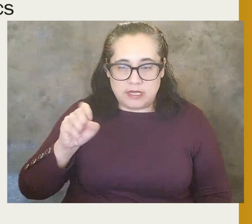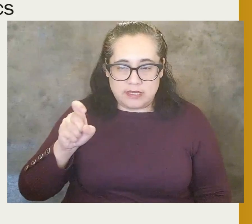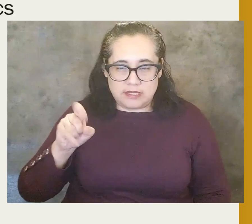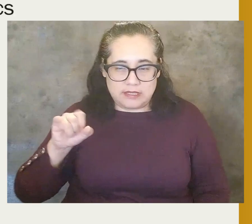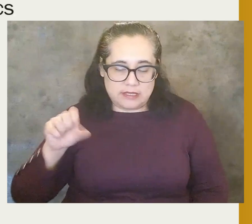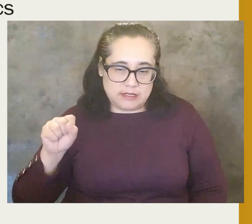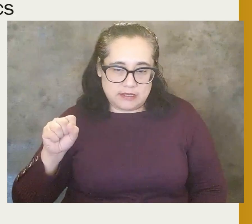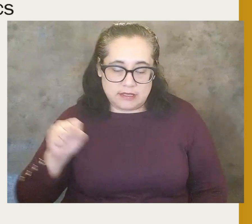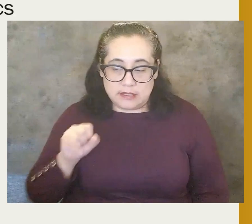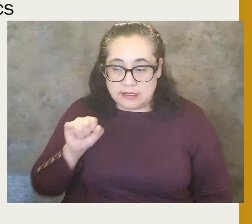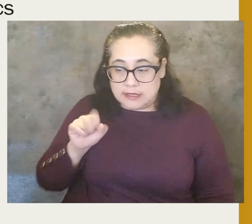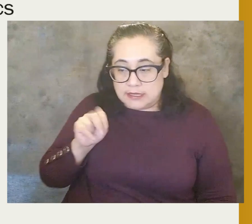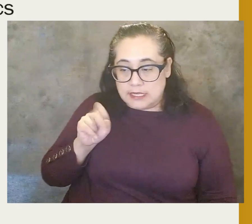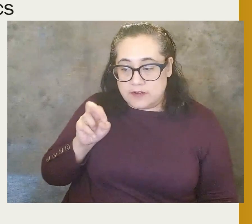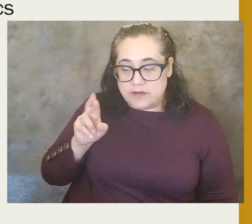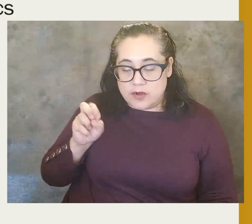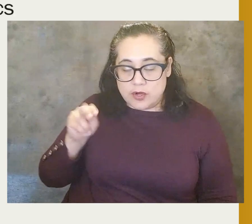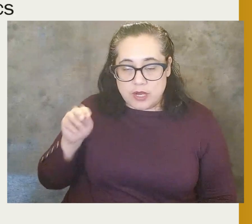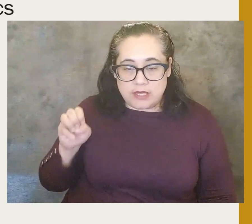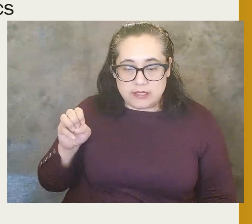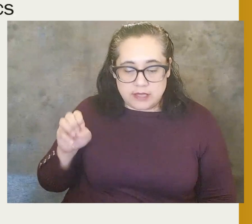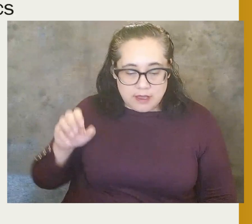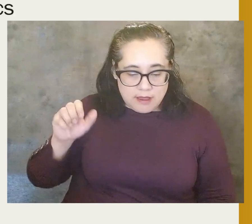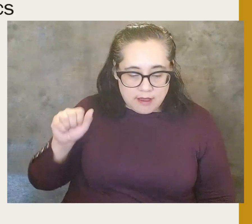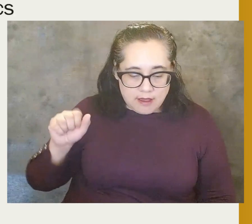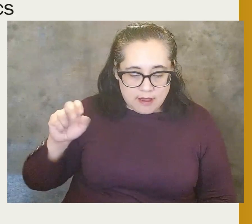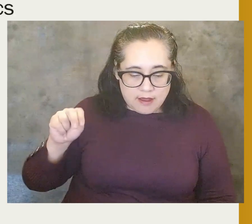anaphora, and speech or sign act.